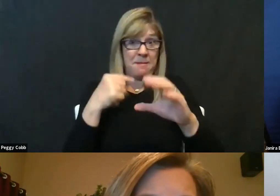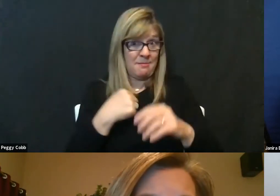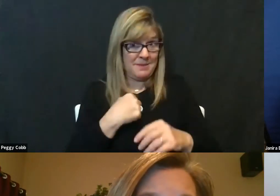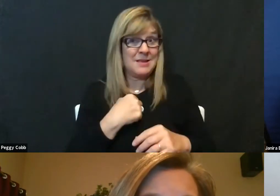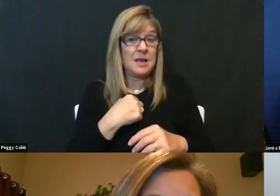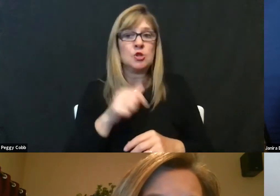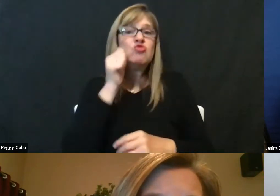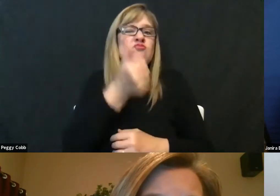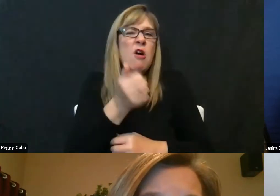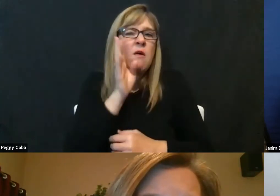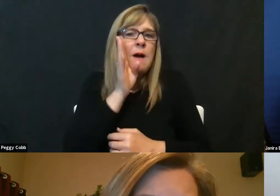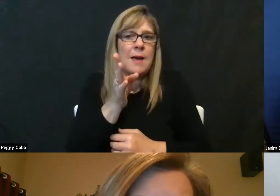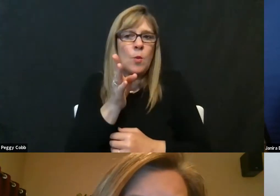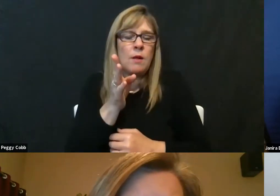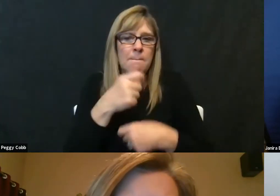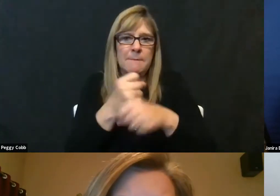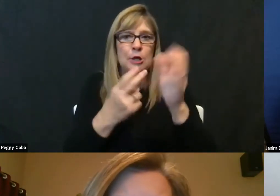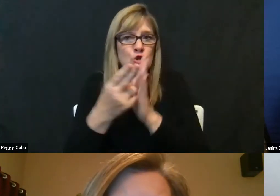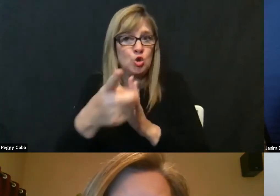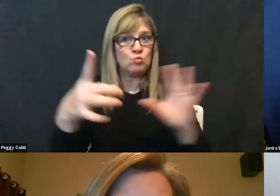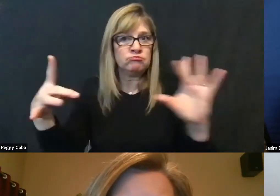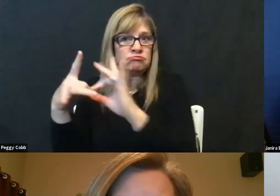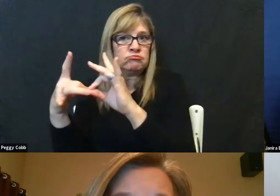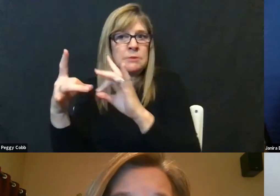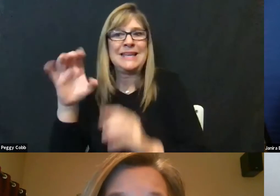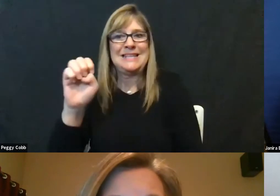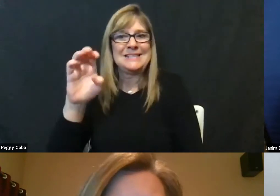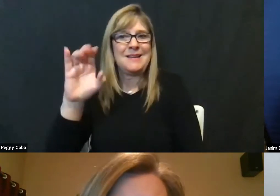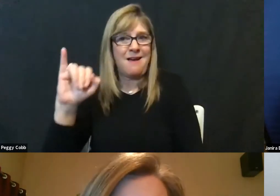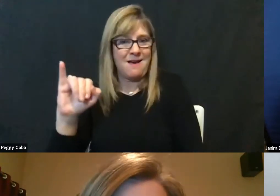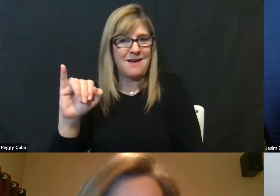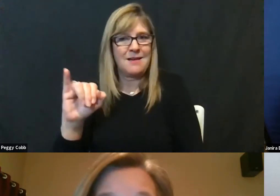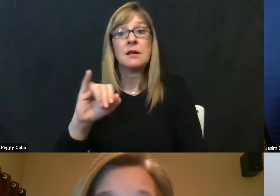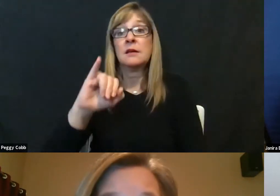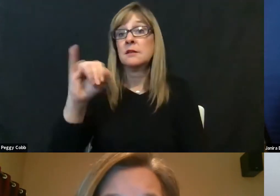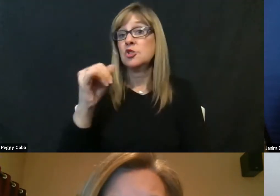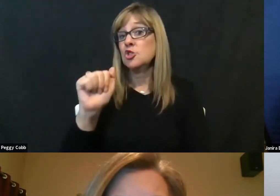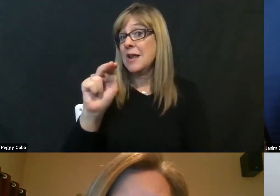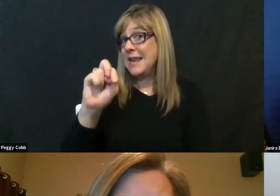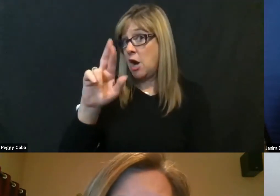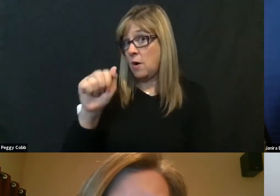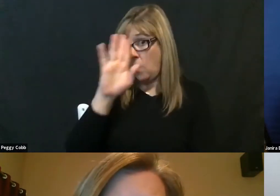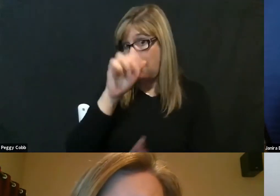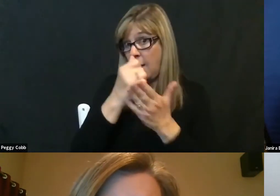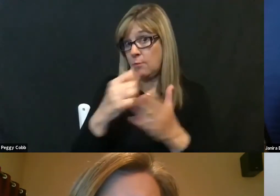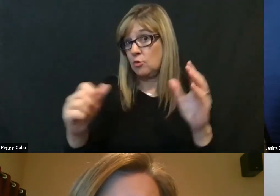I will make sure that you're connected with ECI. Janira is gonna help you get connected with Sheila Grady.